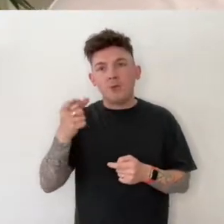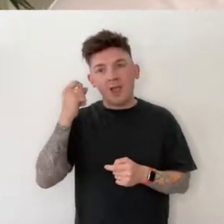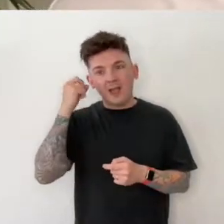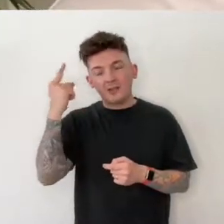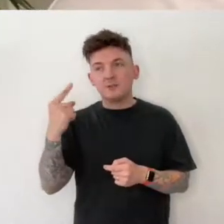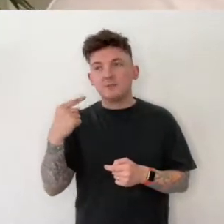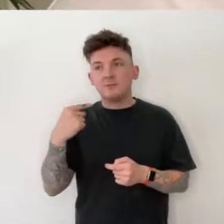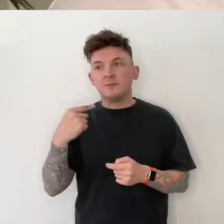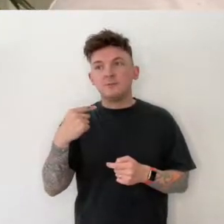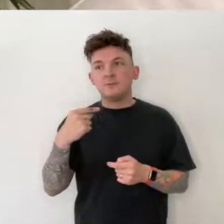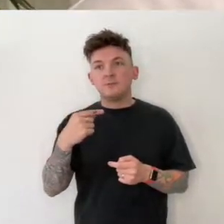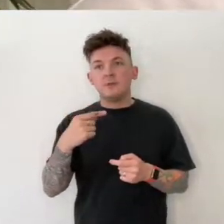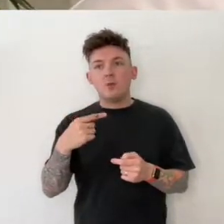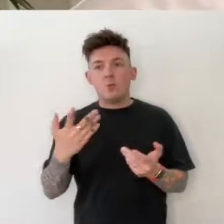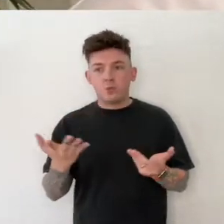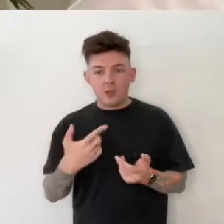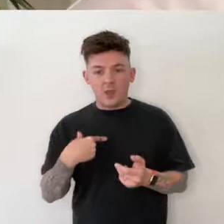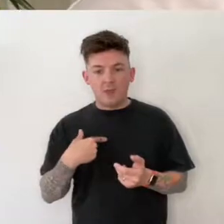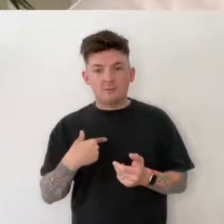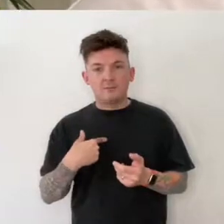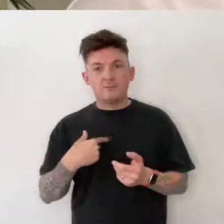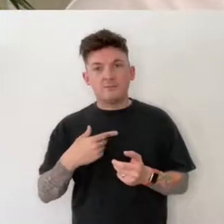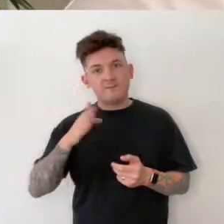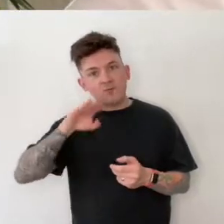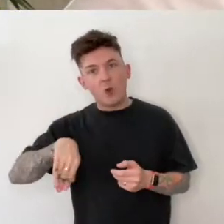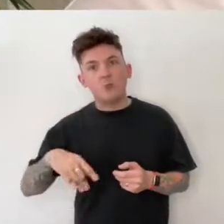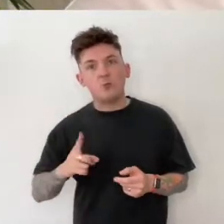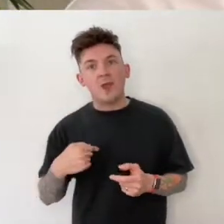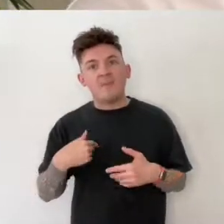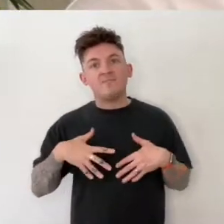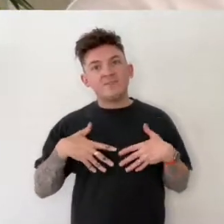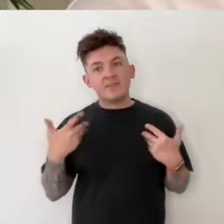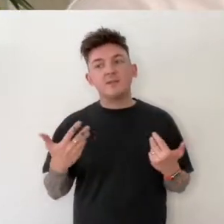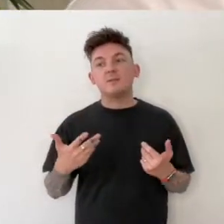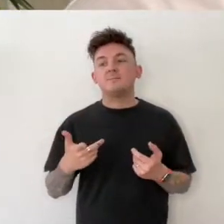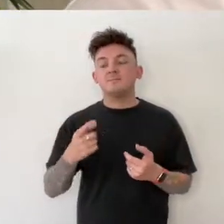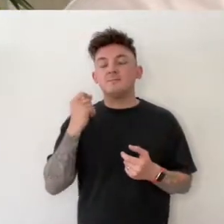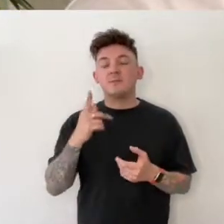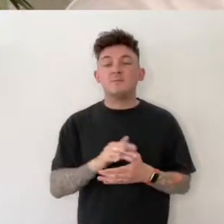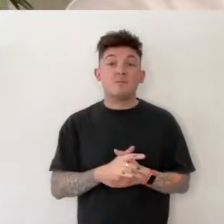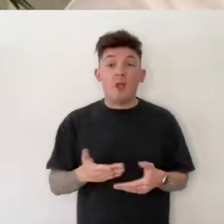was coming from. it's up to everybody whether they decide they want to wear makeup or not,